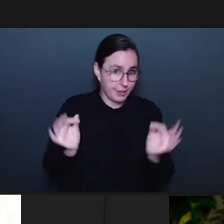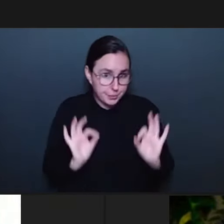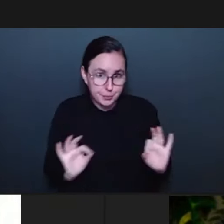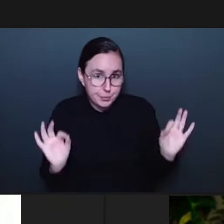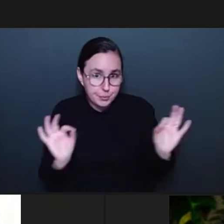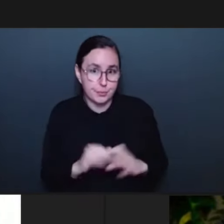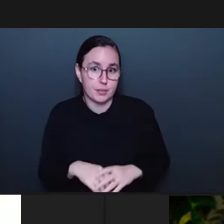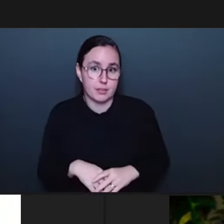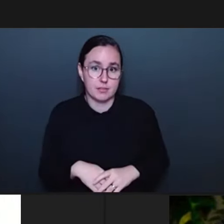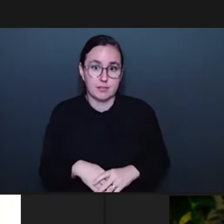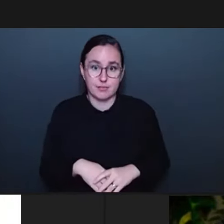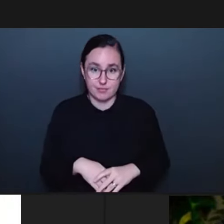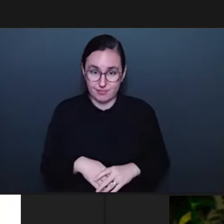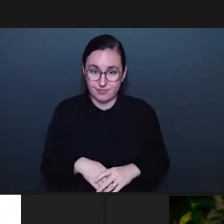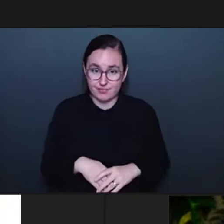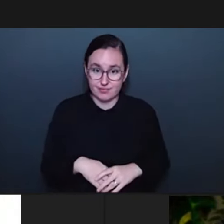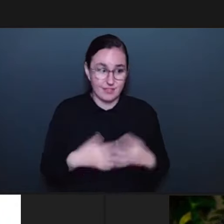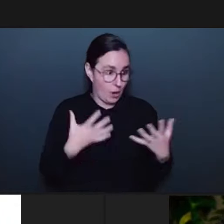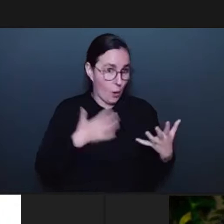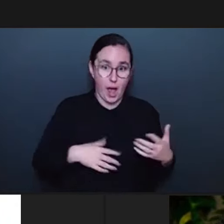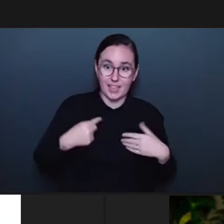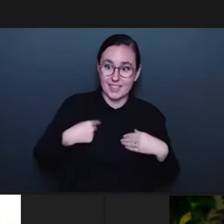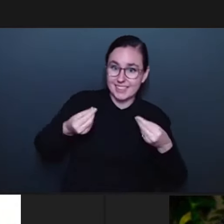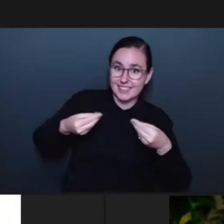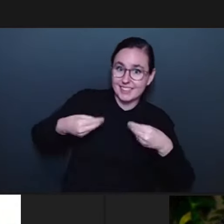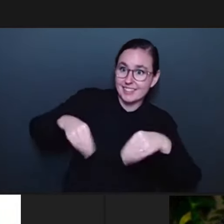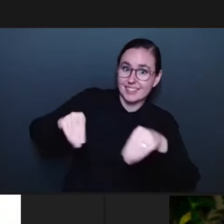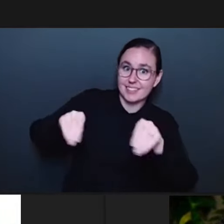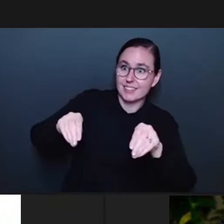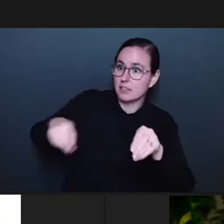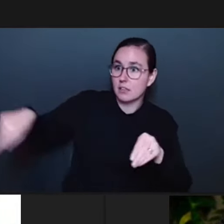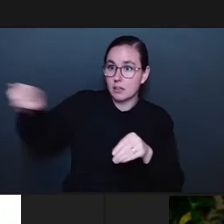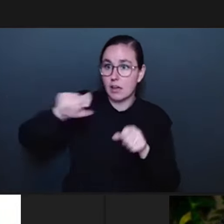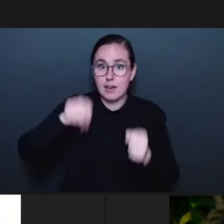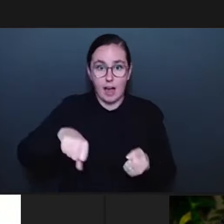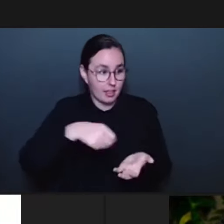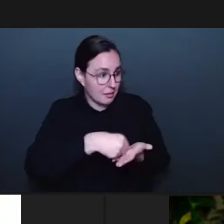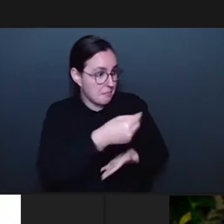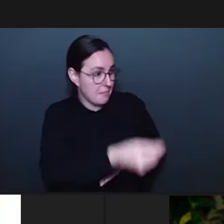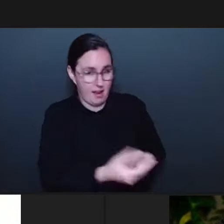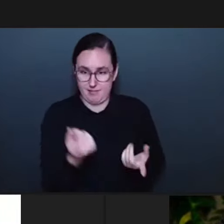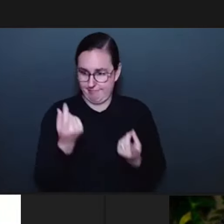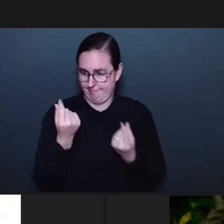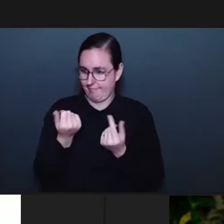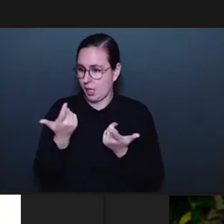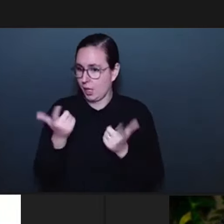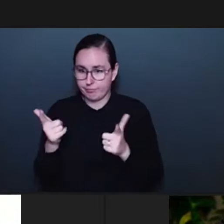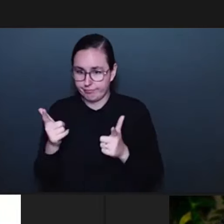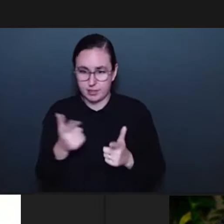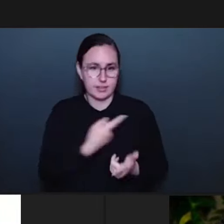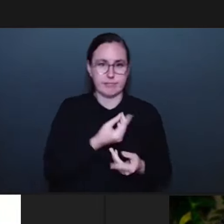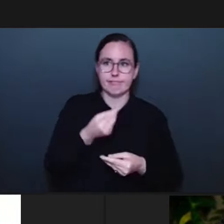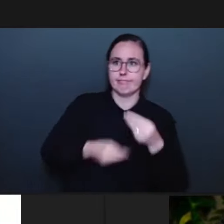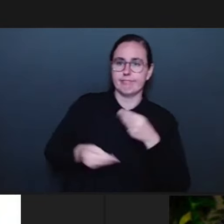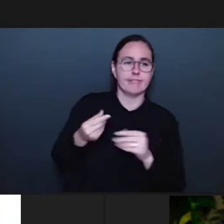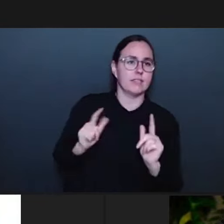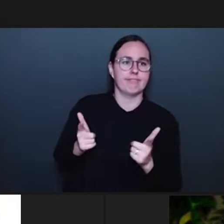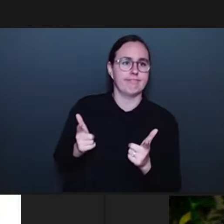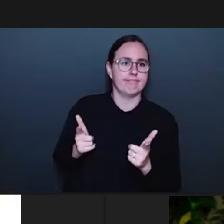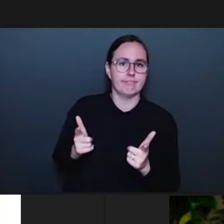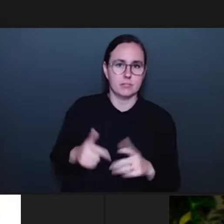face of conflict. It's a challenge of exclusion in that the relationship between when climate